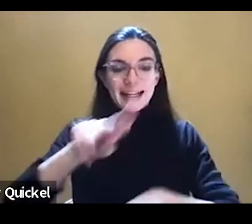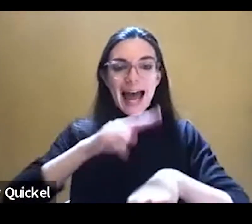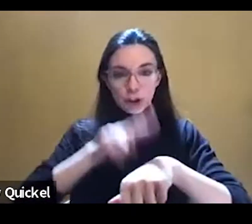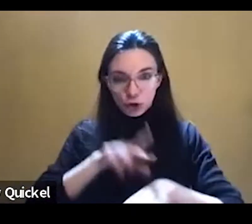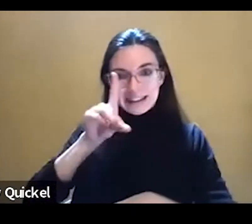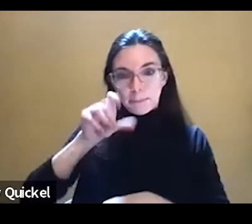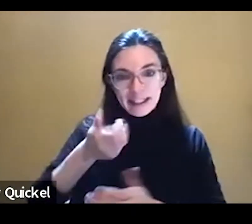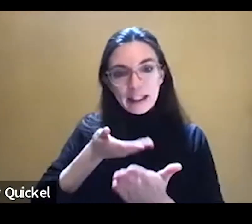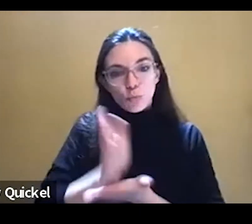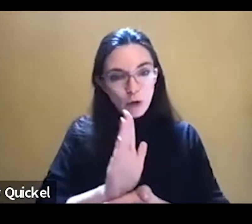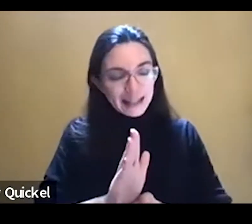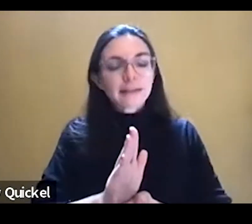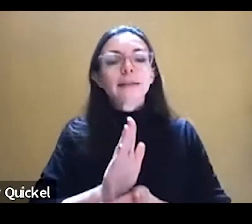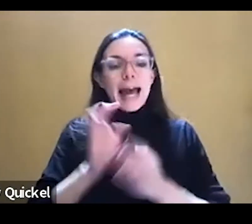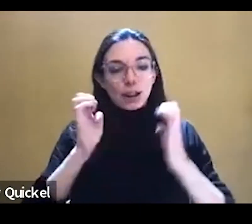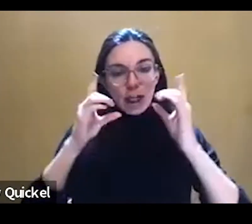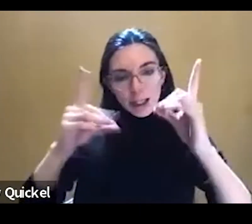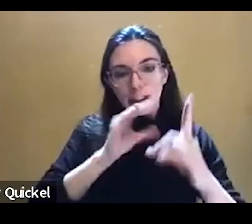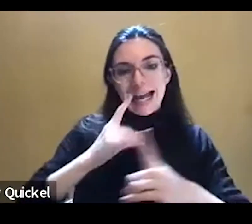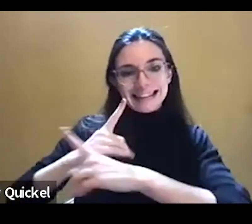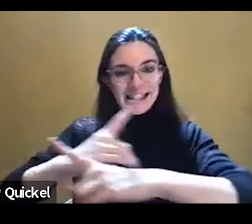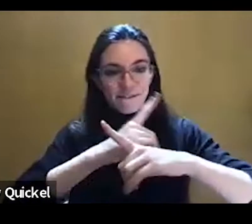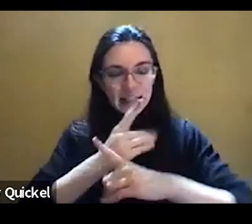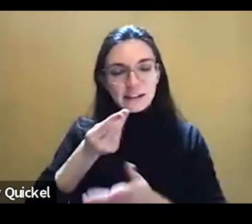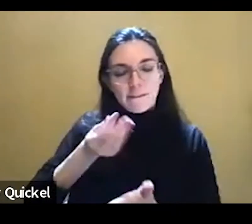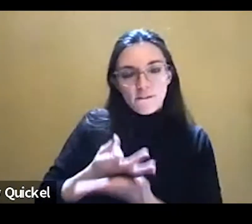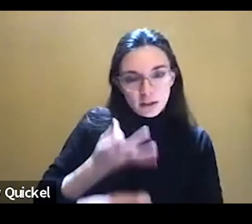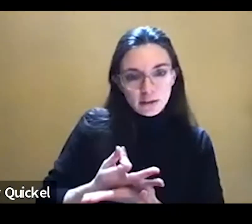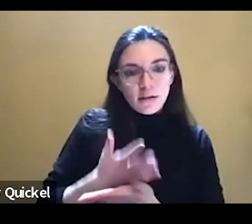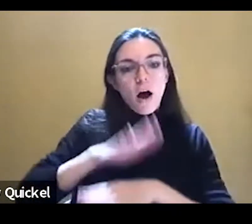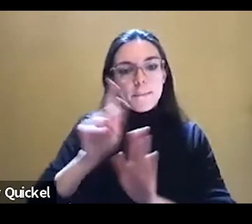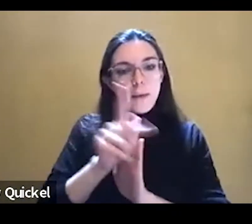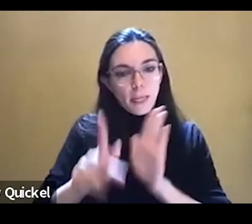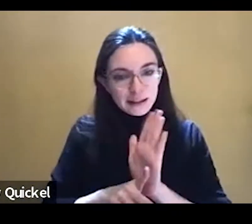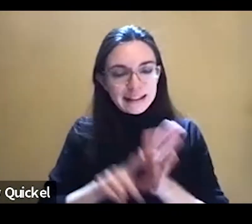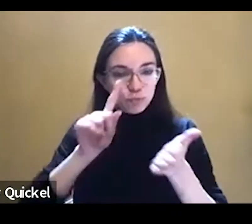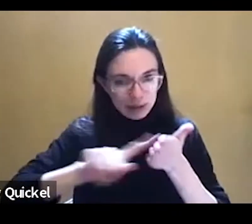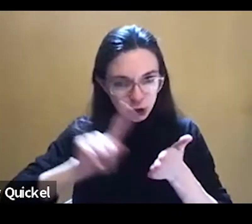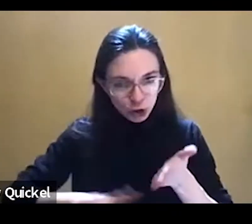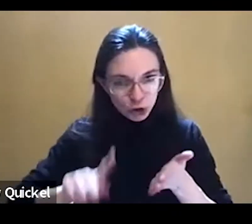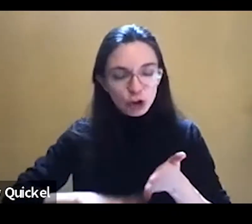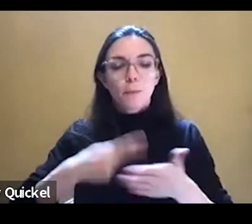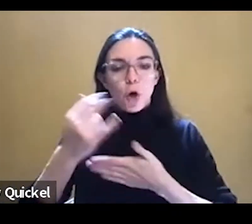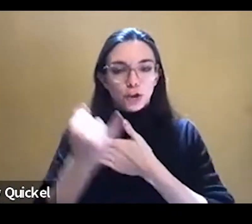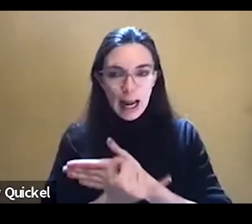Education and Defense Fund on policy research and evaluation projects.